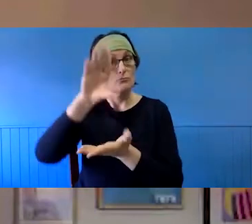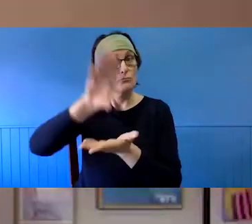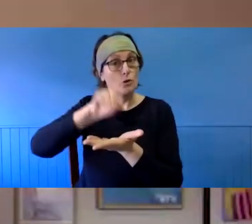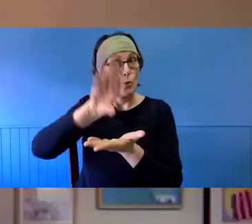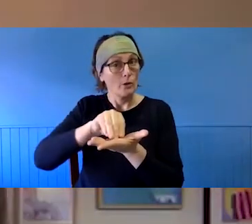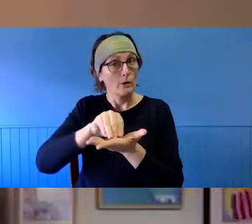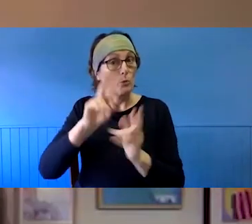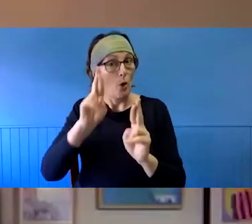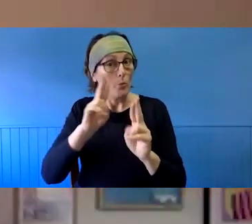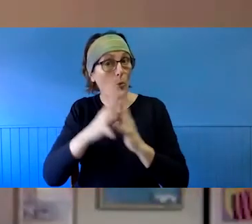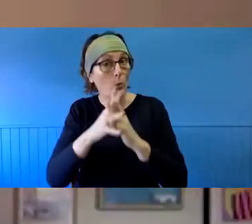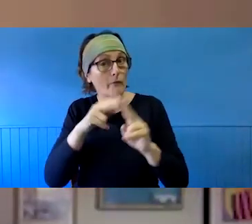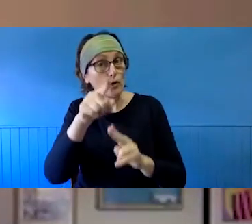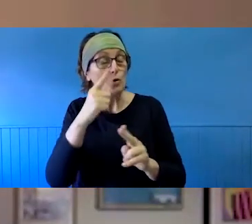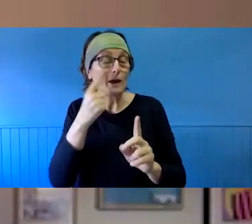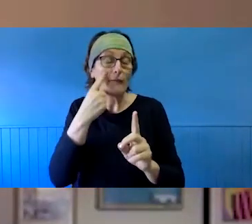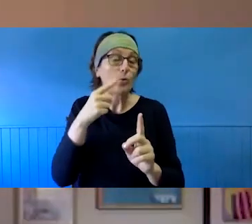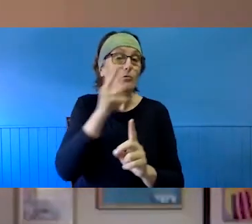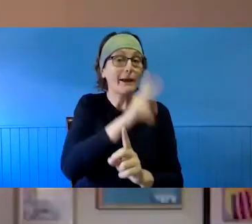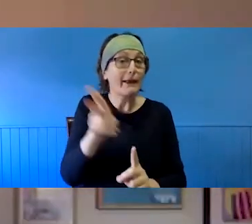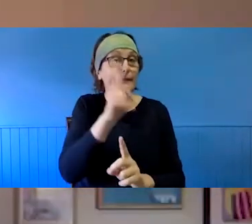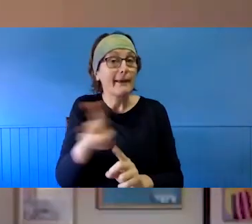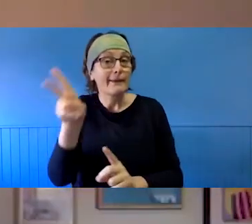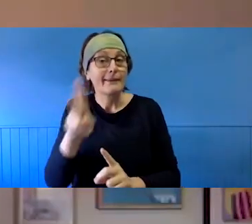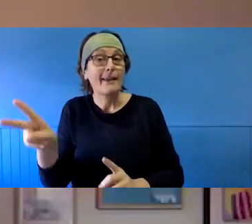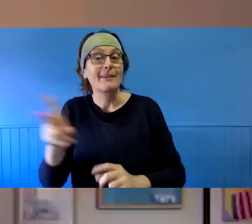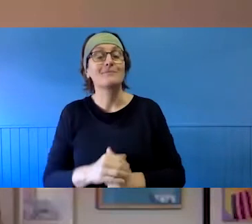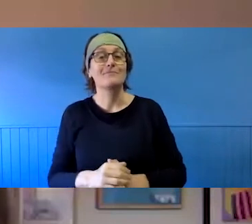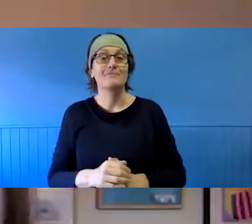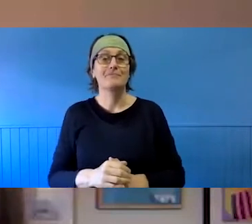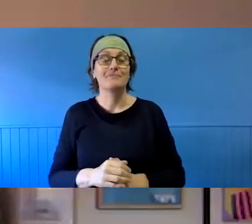proving a useful tool to go back to as we navigate these changing times together.